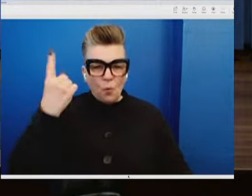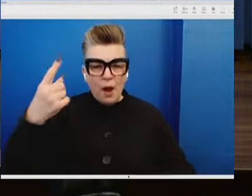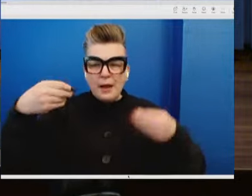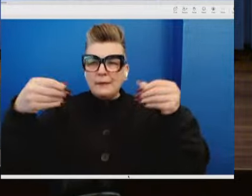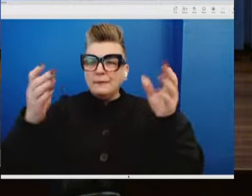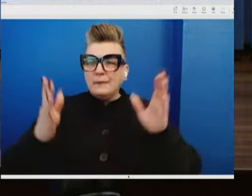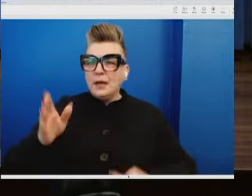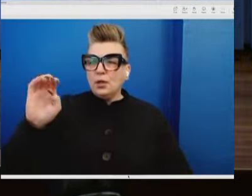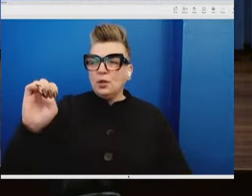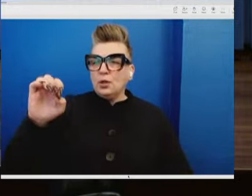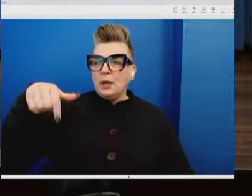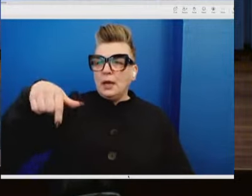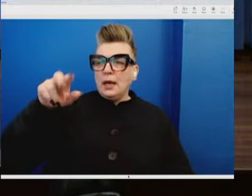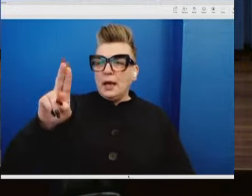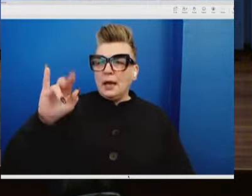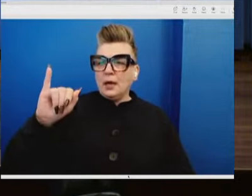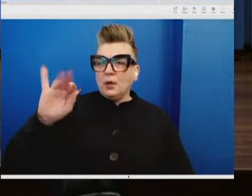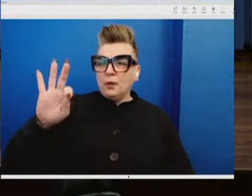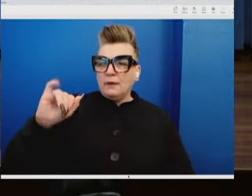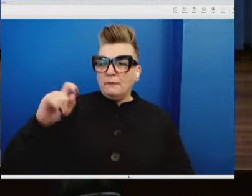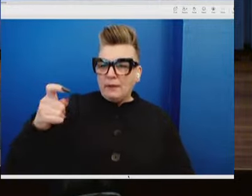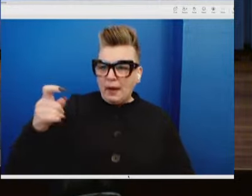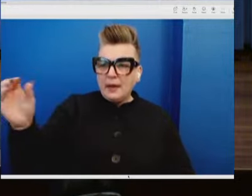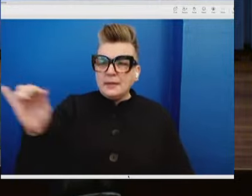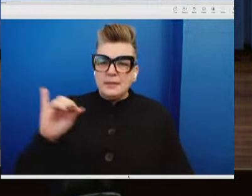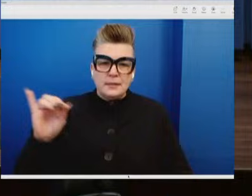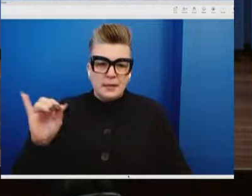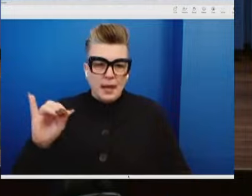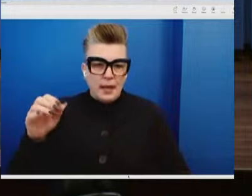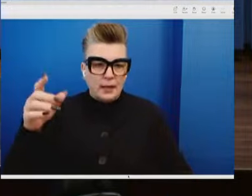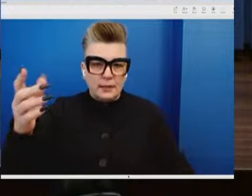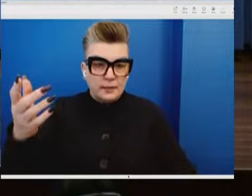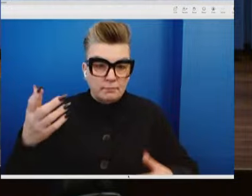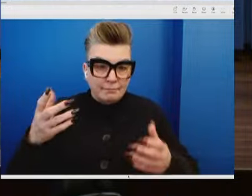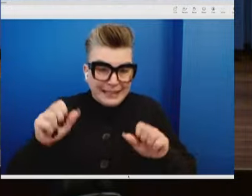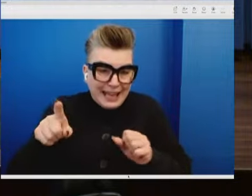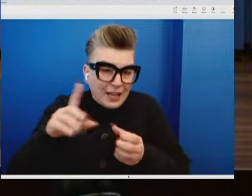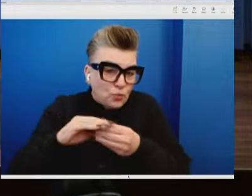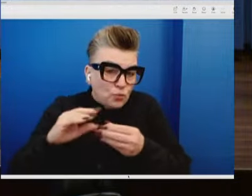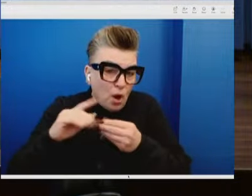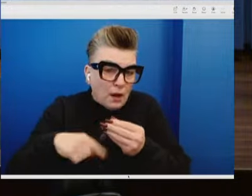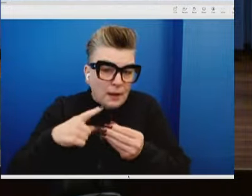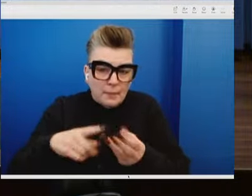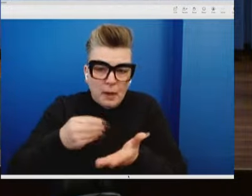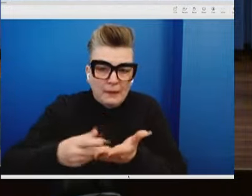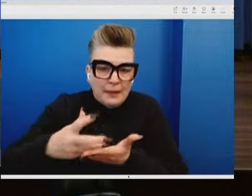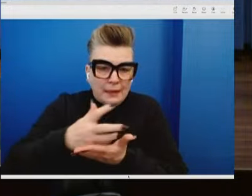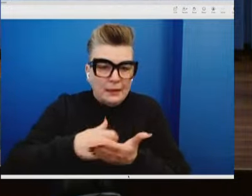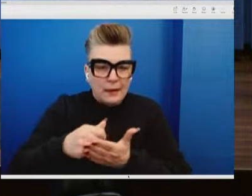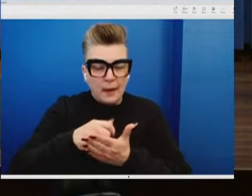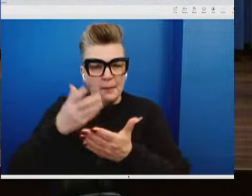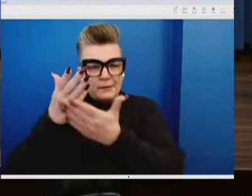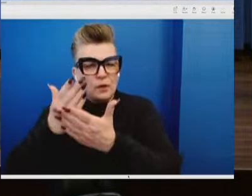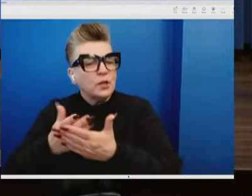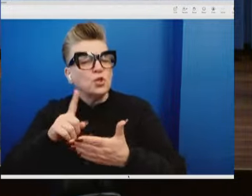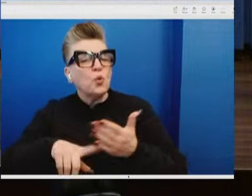fast rising prices. Can you just talk a bit about income verification part of this, and what's going to change based on the work you guys have been doing?